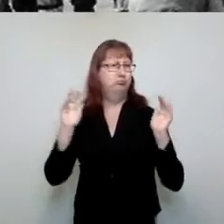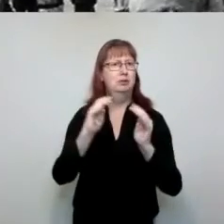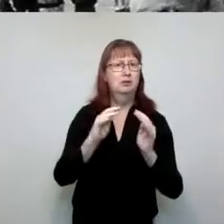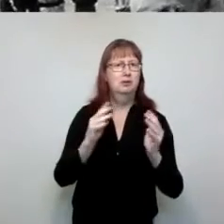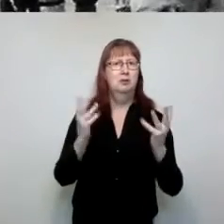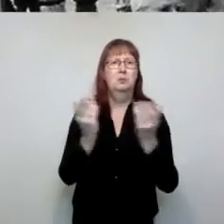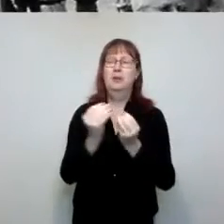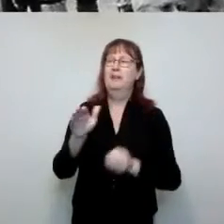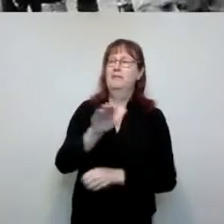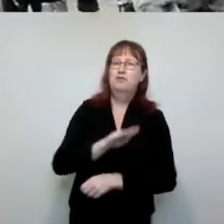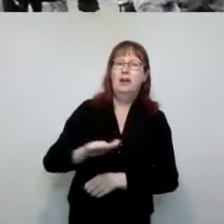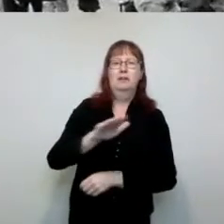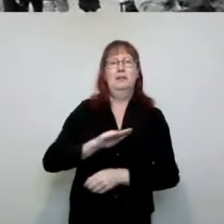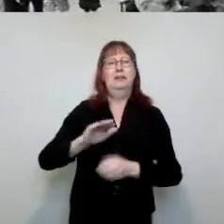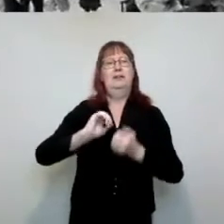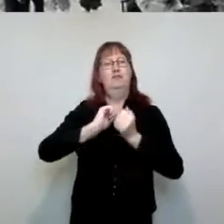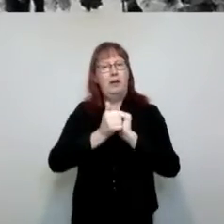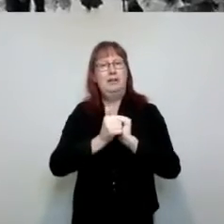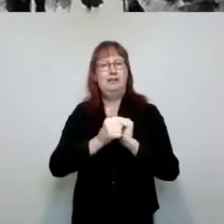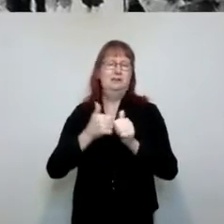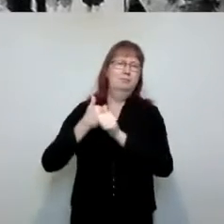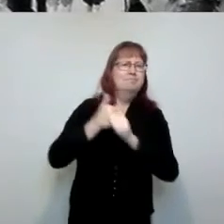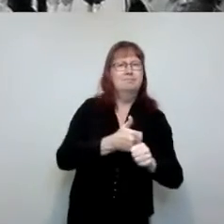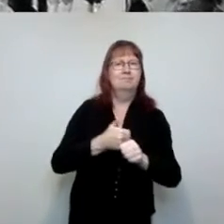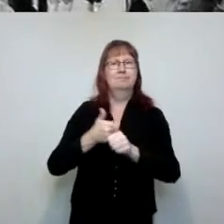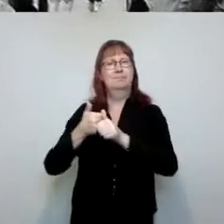for disabled people to come together with friends, families and allies,